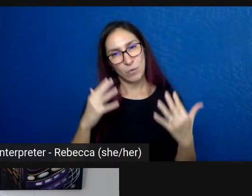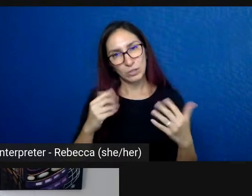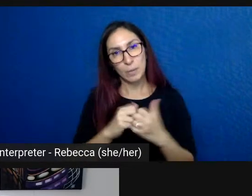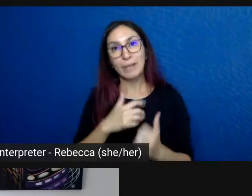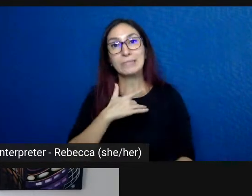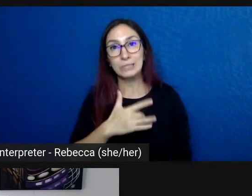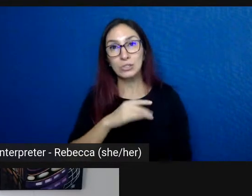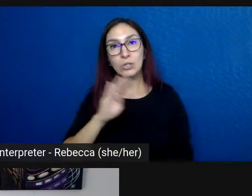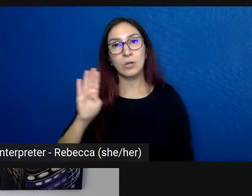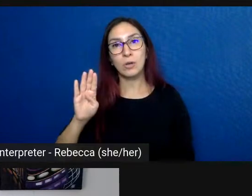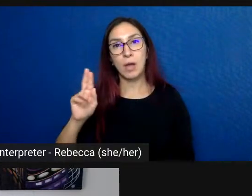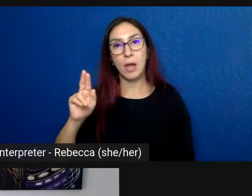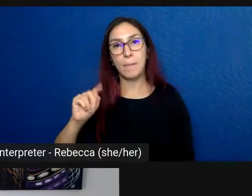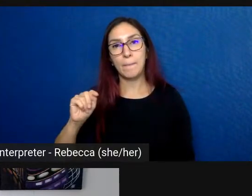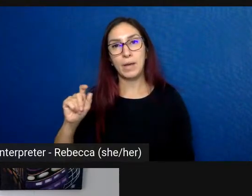the case of a developer not feeling like an